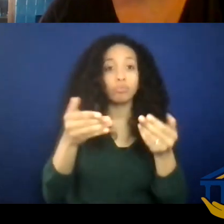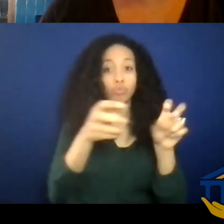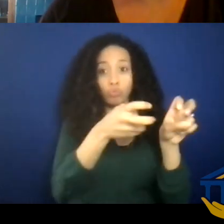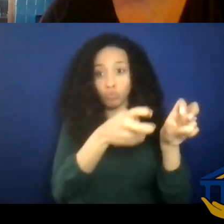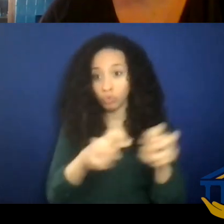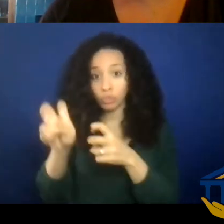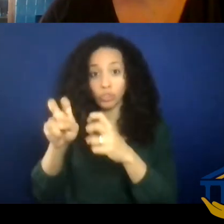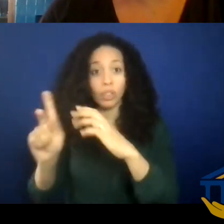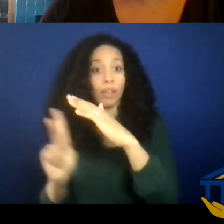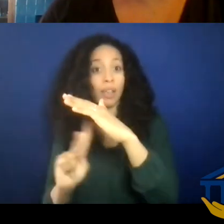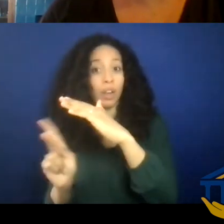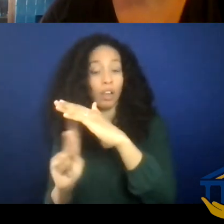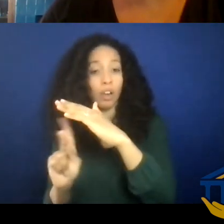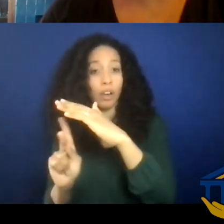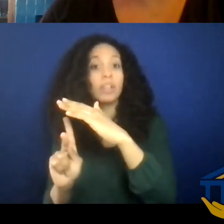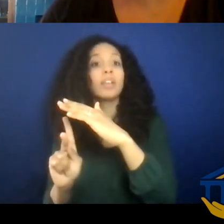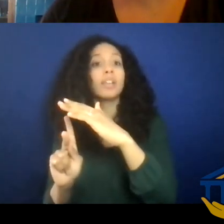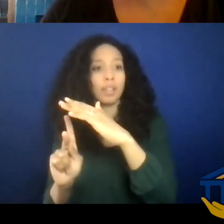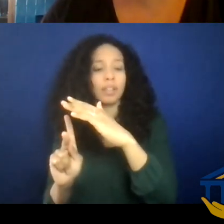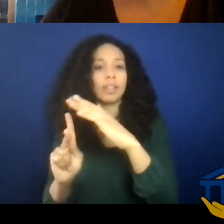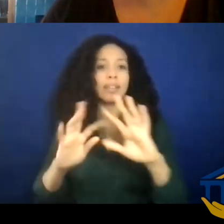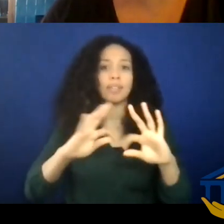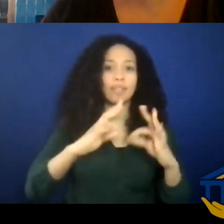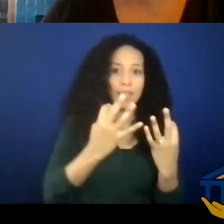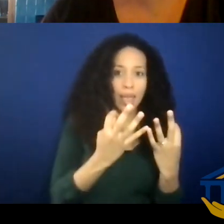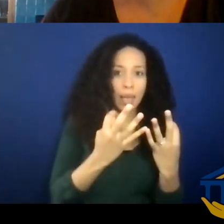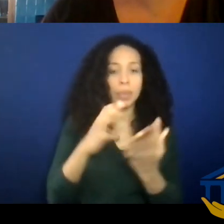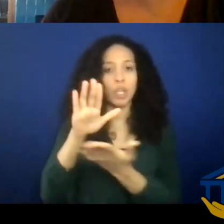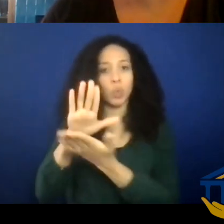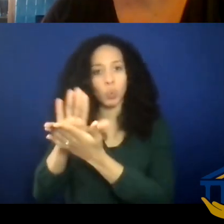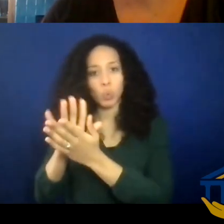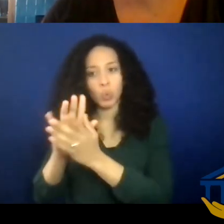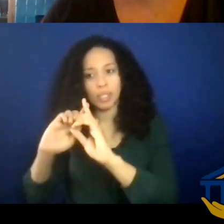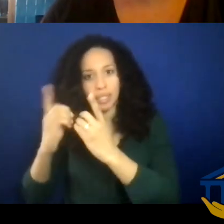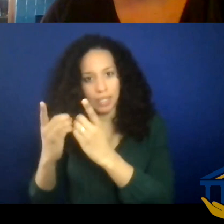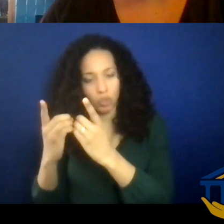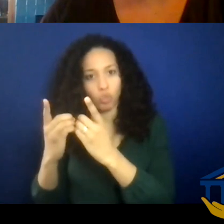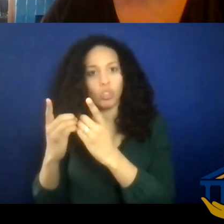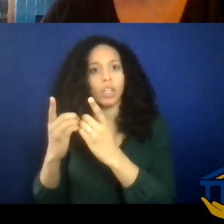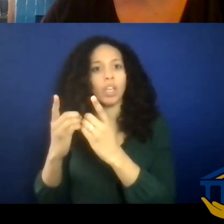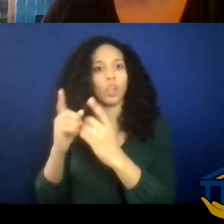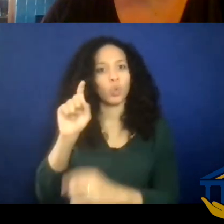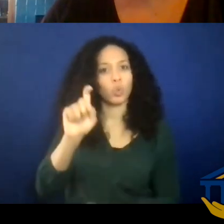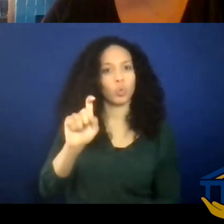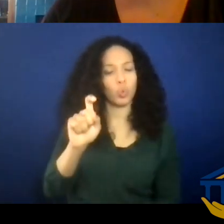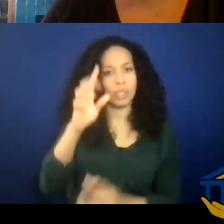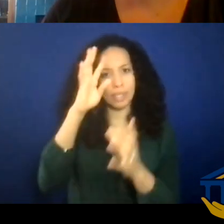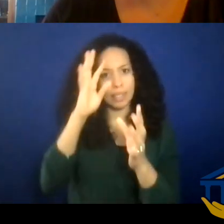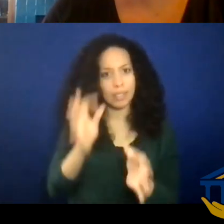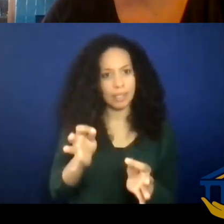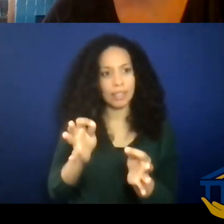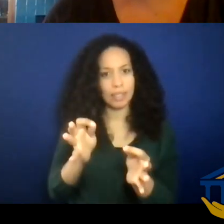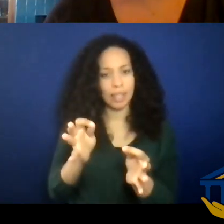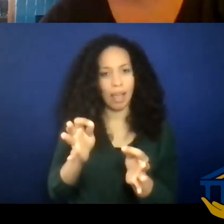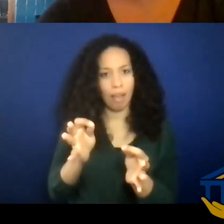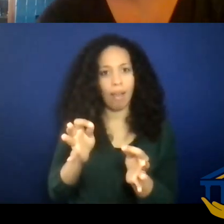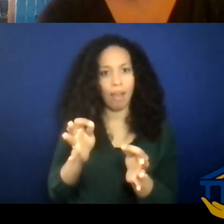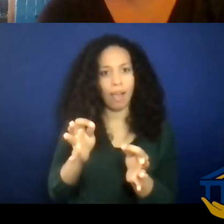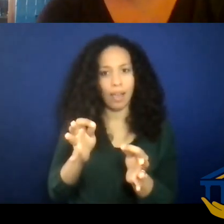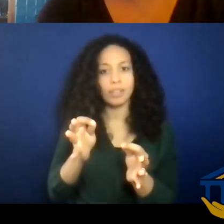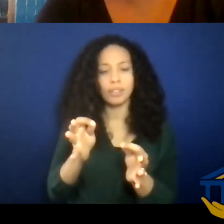the family and the school district should decide with input from the early intervention program